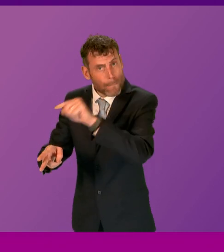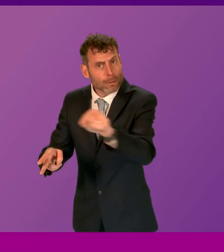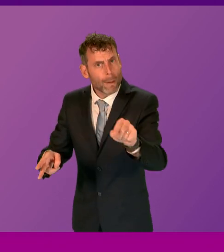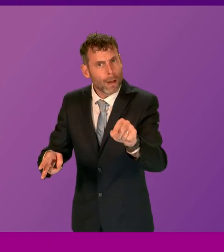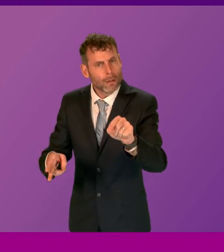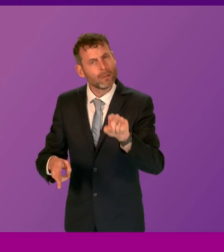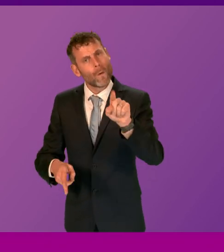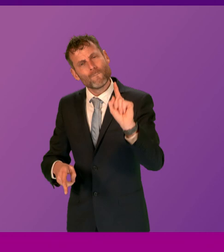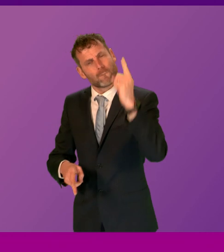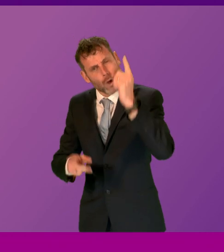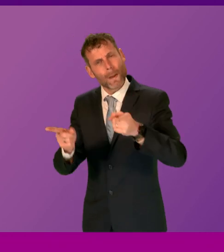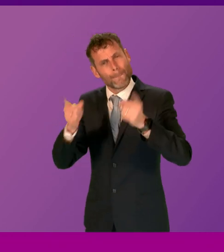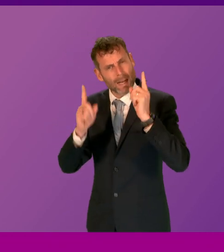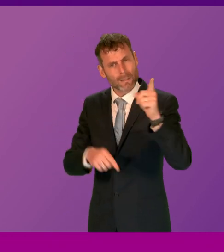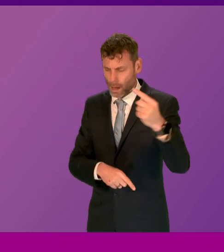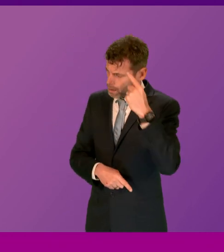Will the First Minister please, therefore, take the issue more seriously than others